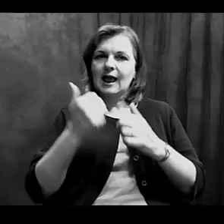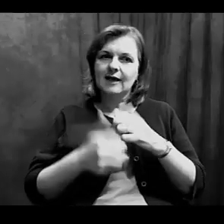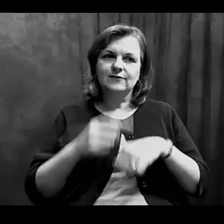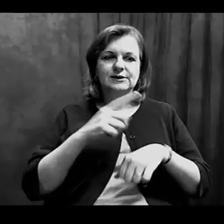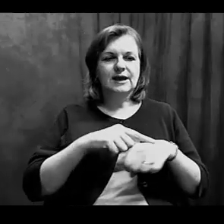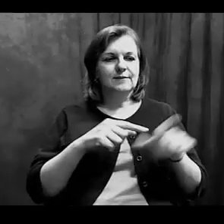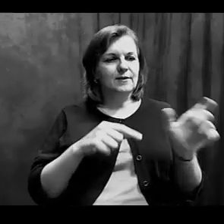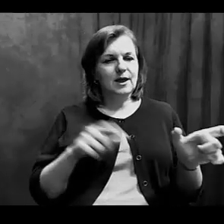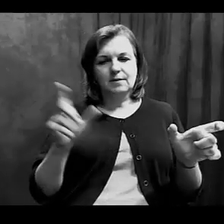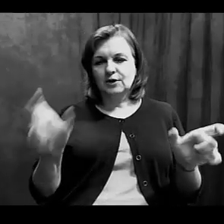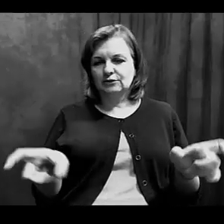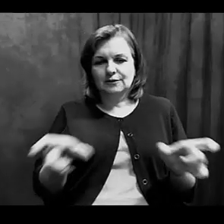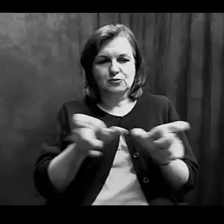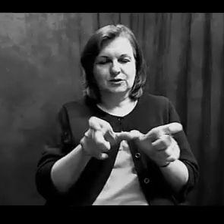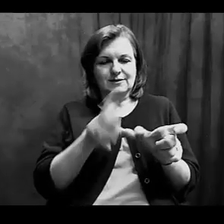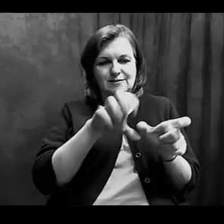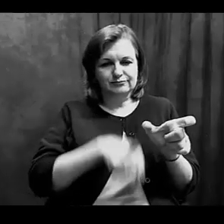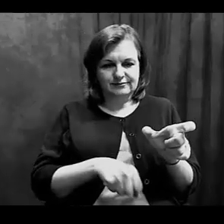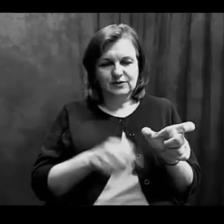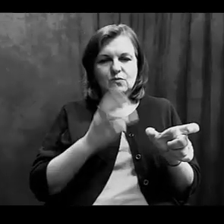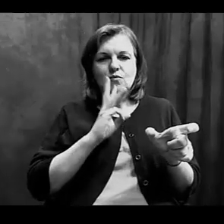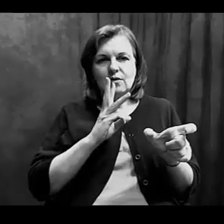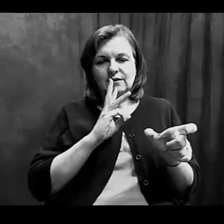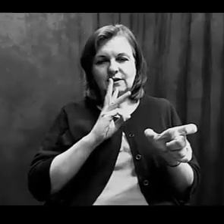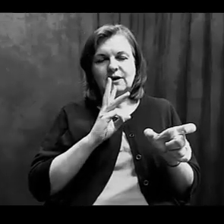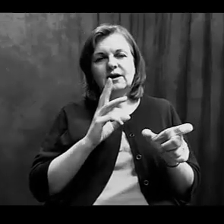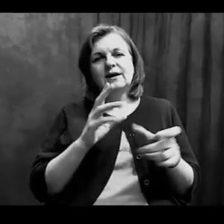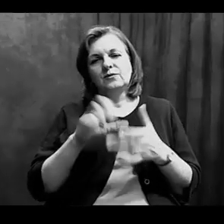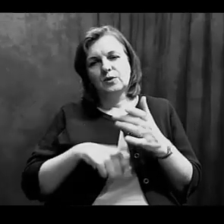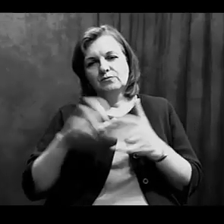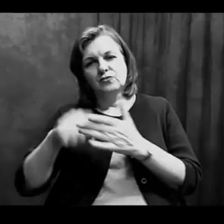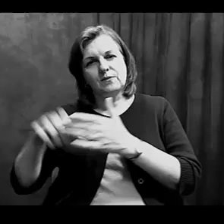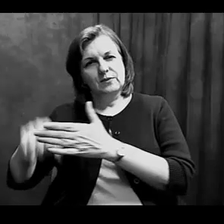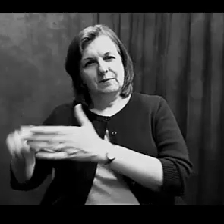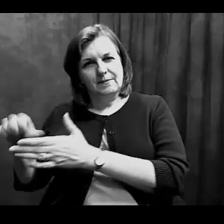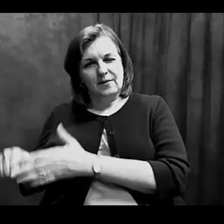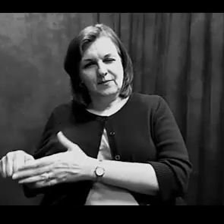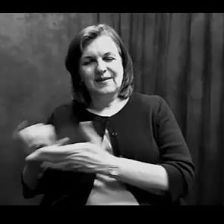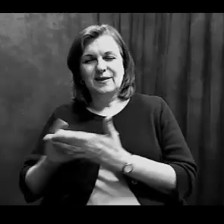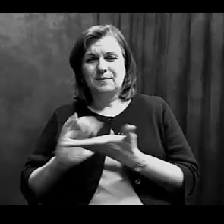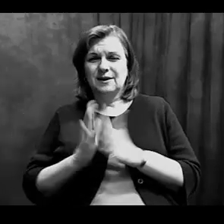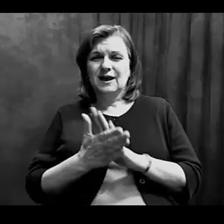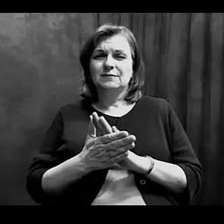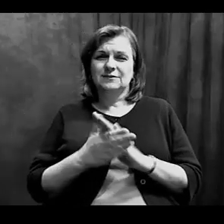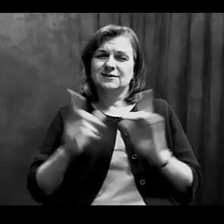want to build them -- so you can imagine that this is going to become fairly complex